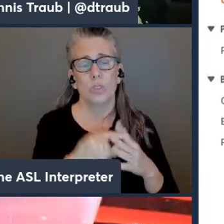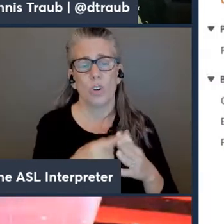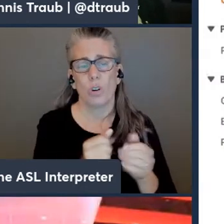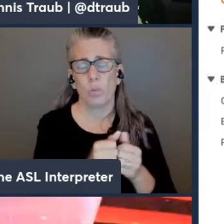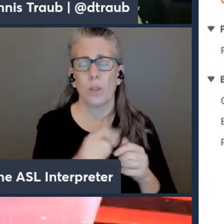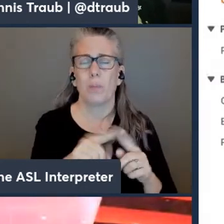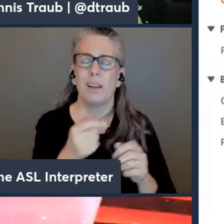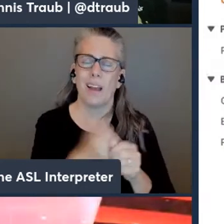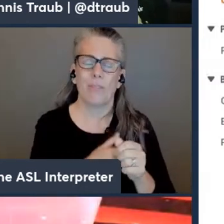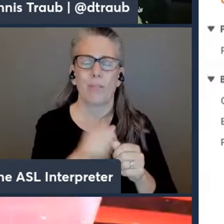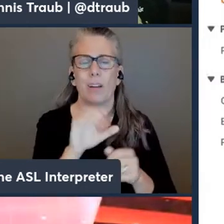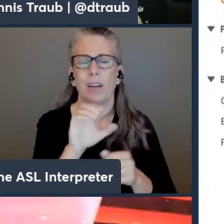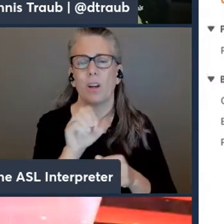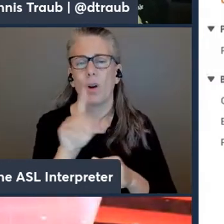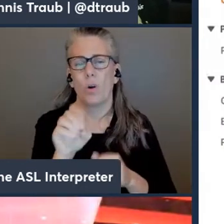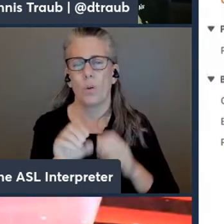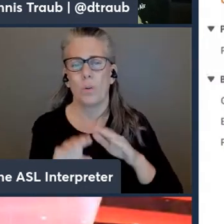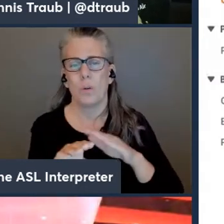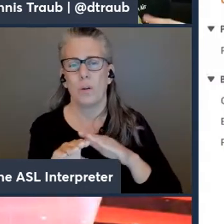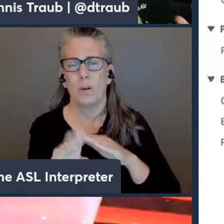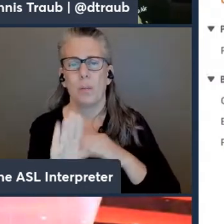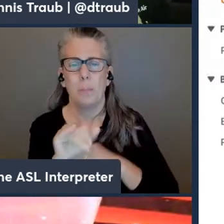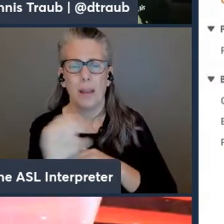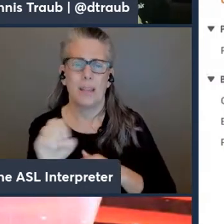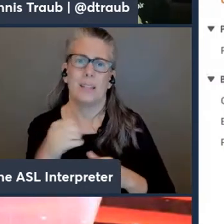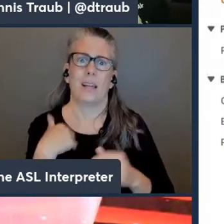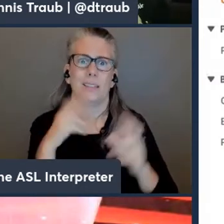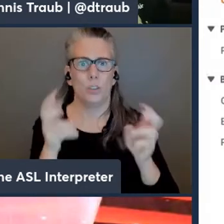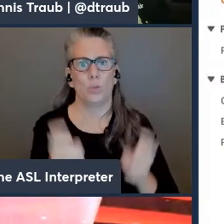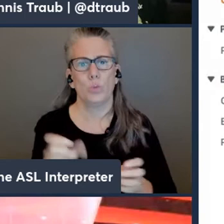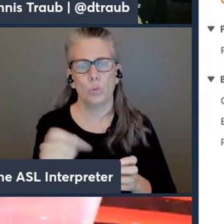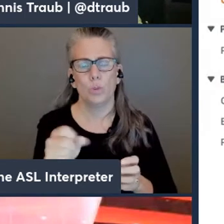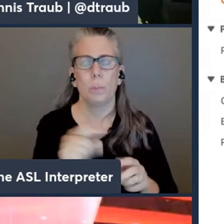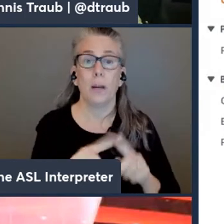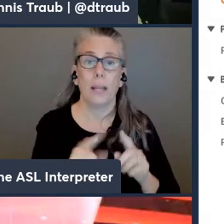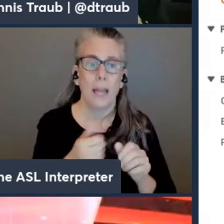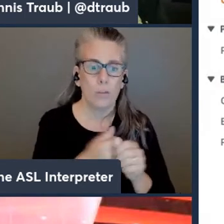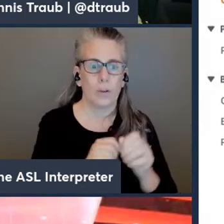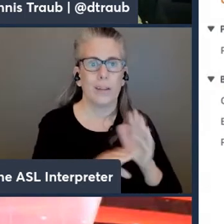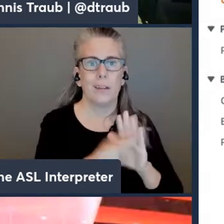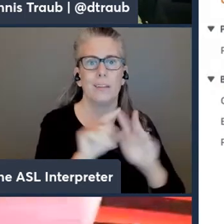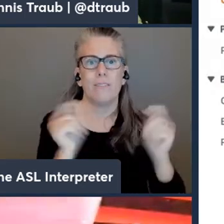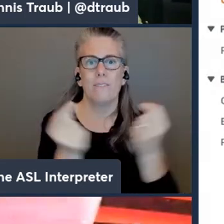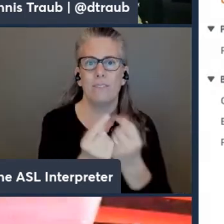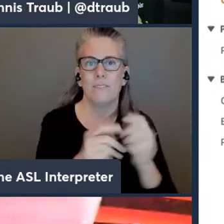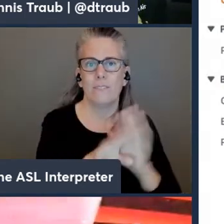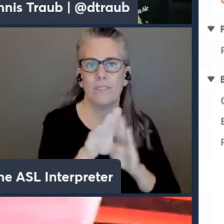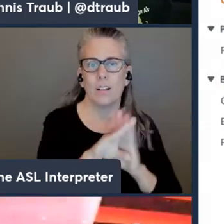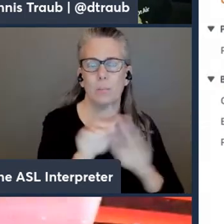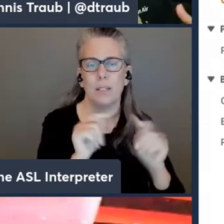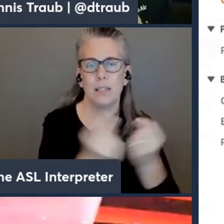However, every development team accepts certain things and doesn't accept other things.